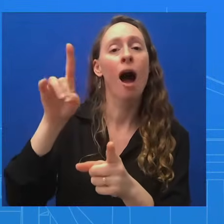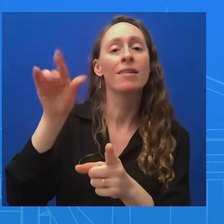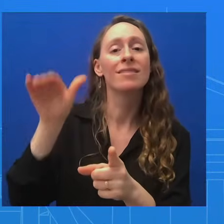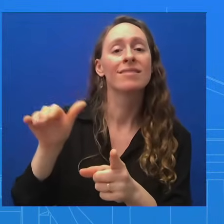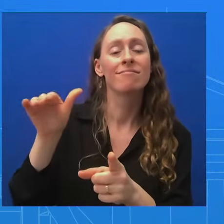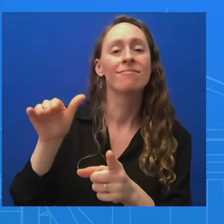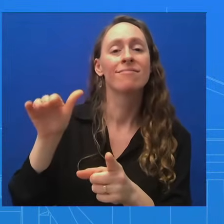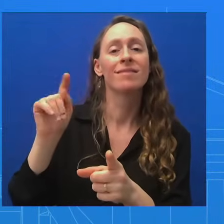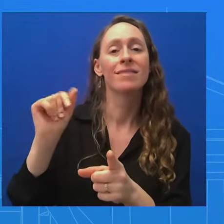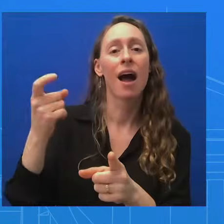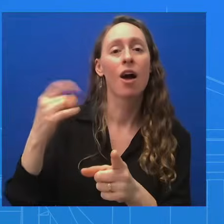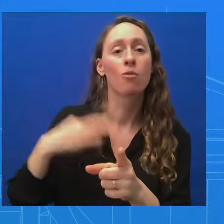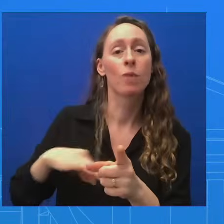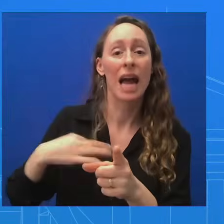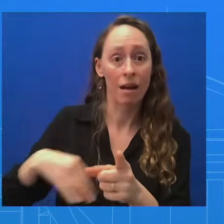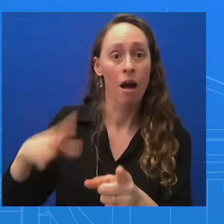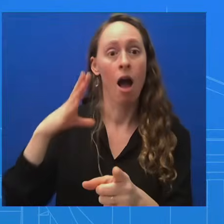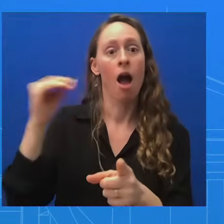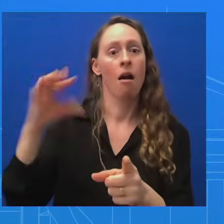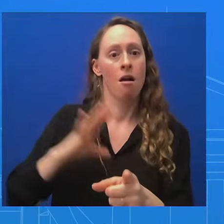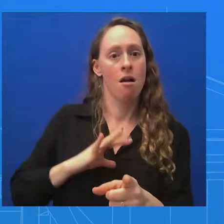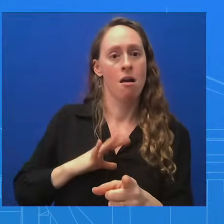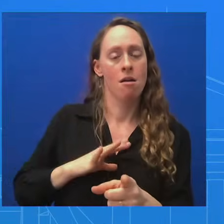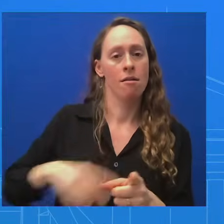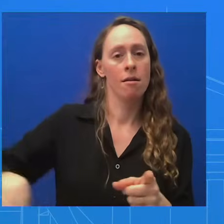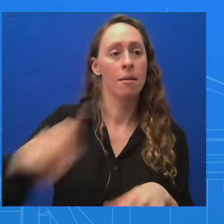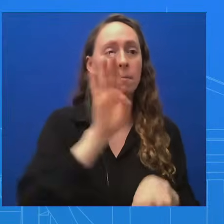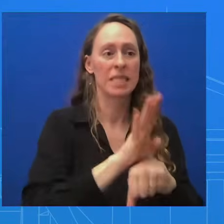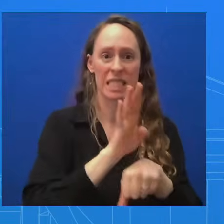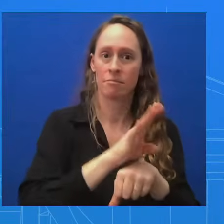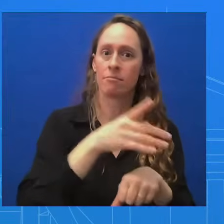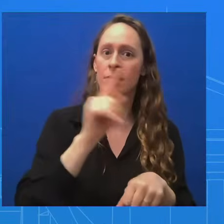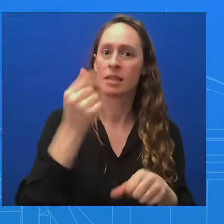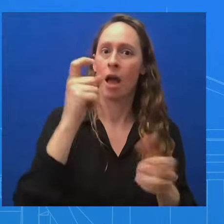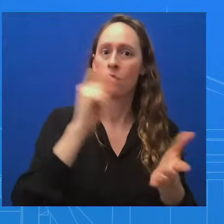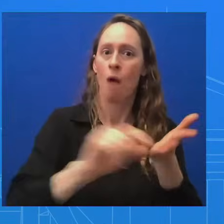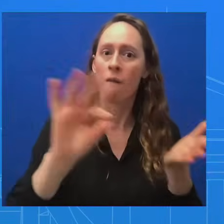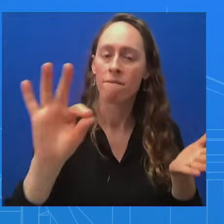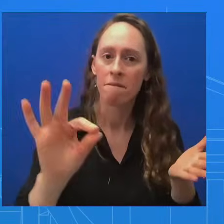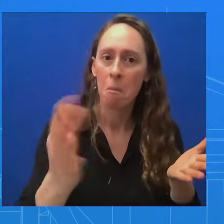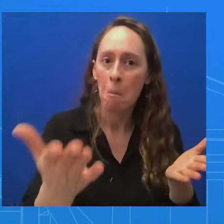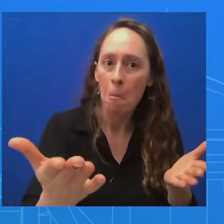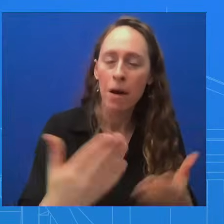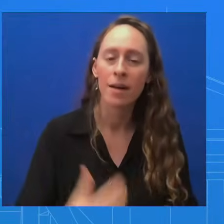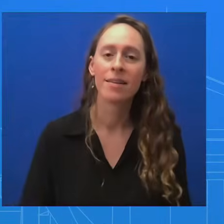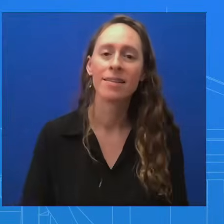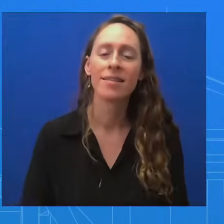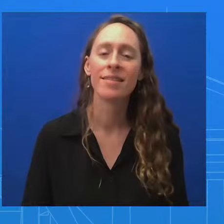with the tax deal that is -- that is going forward. And so, we think that's important.